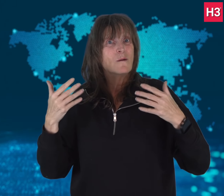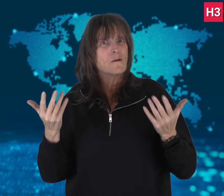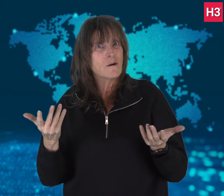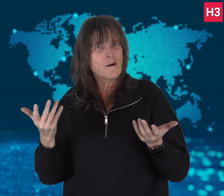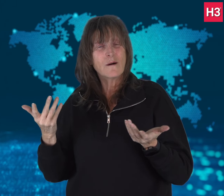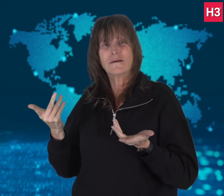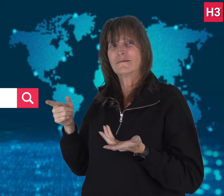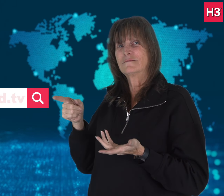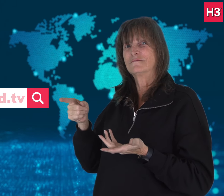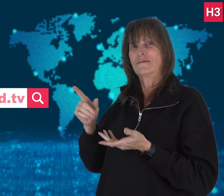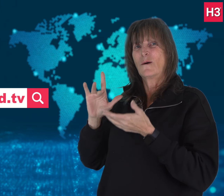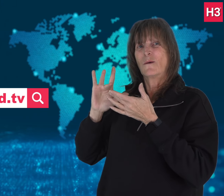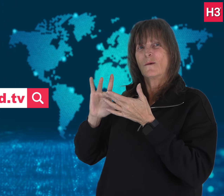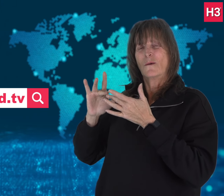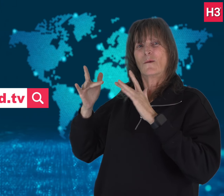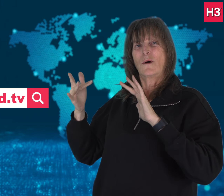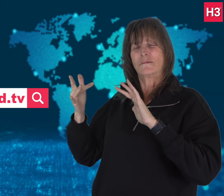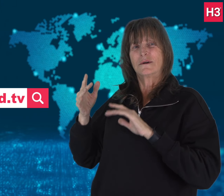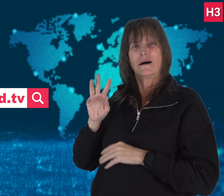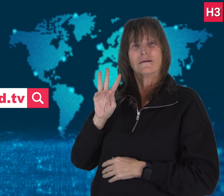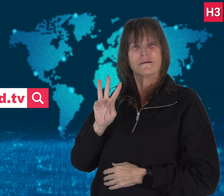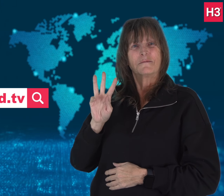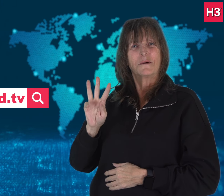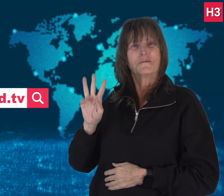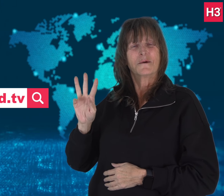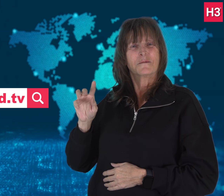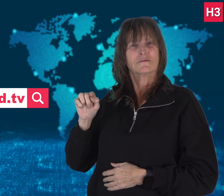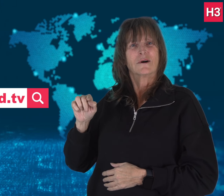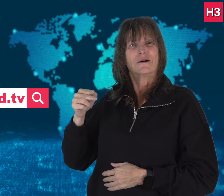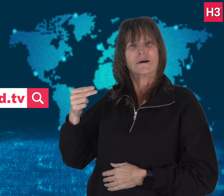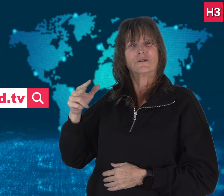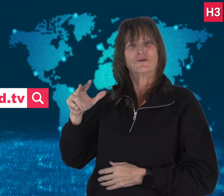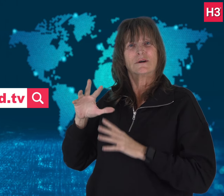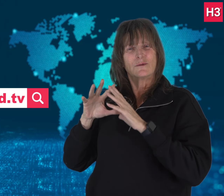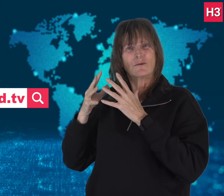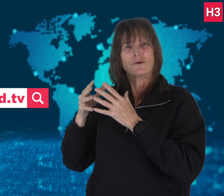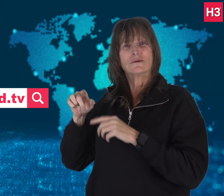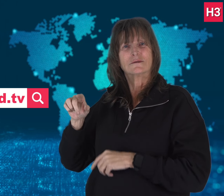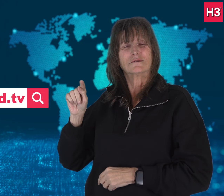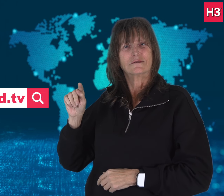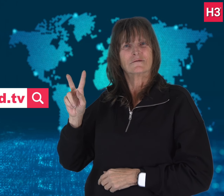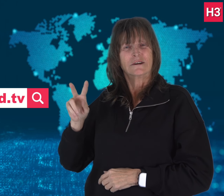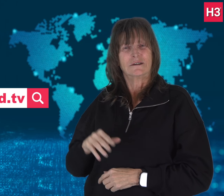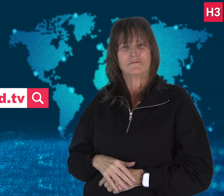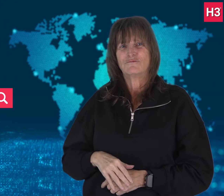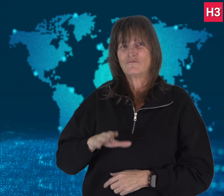or on our website www.h3world.tv.